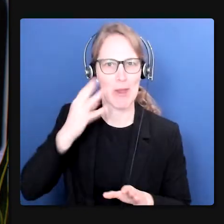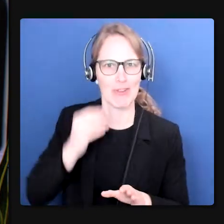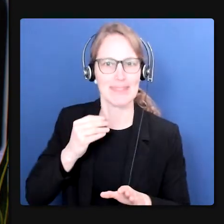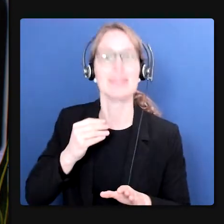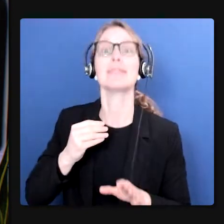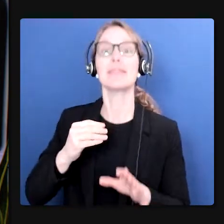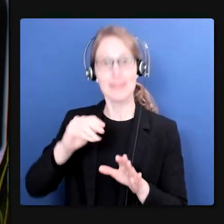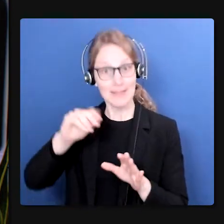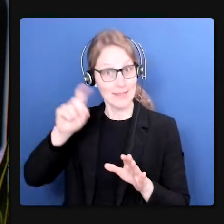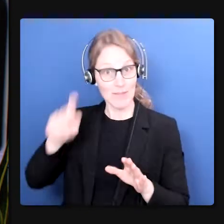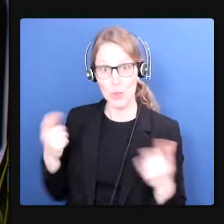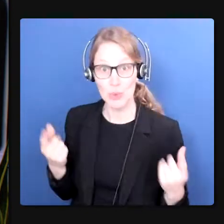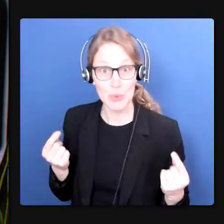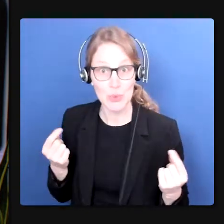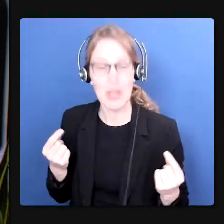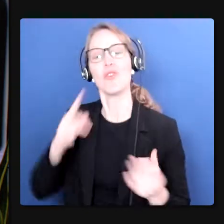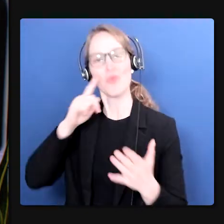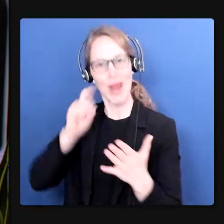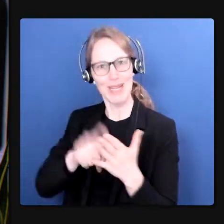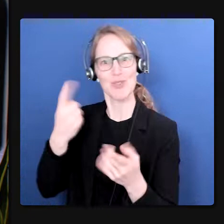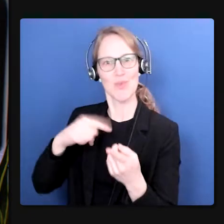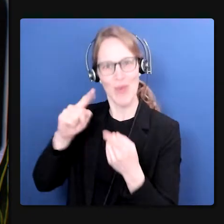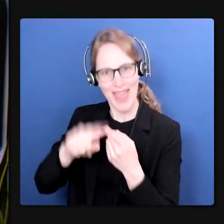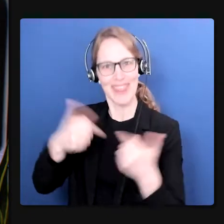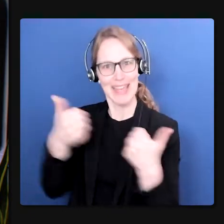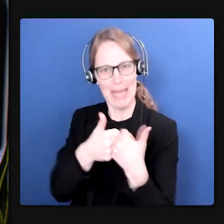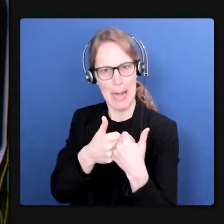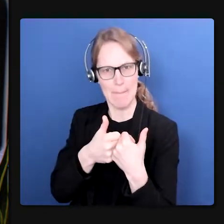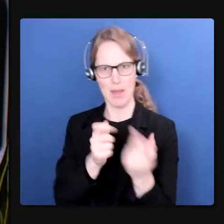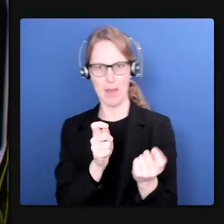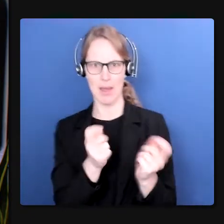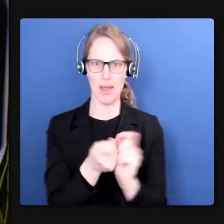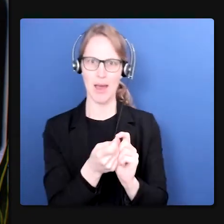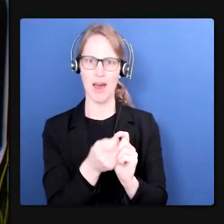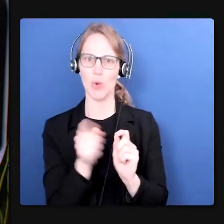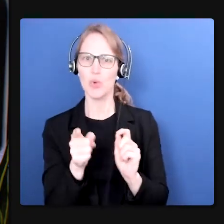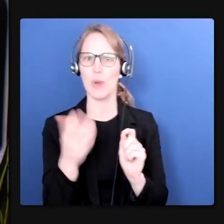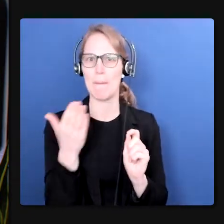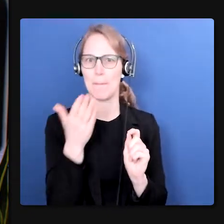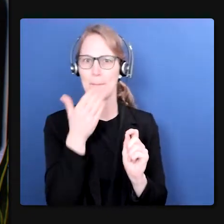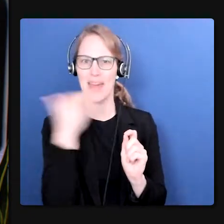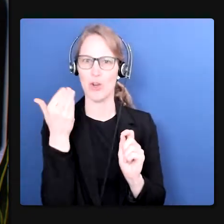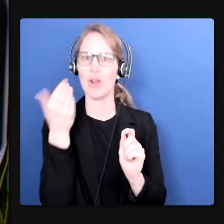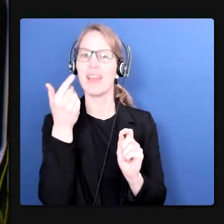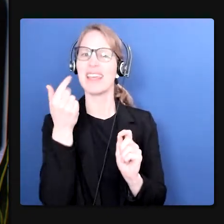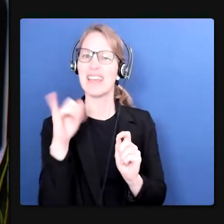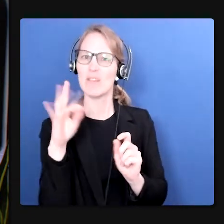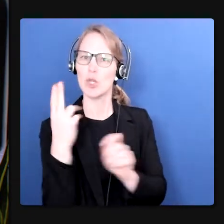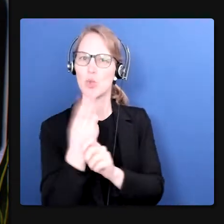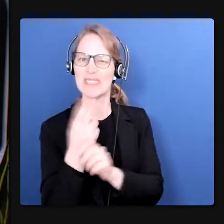Simply recognize when your game is transitioning to a state that would benefit from a specific new layout,